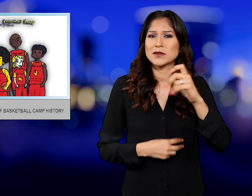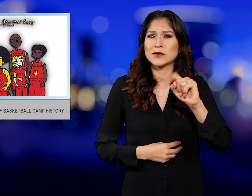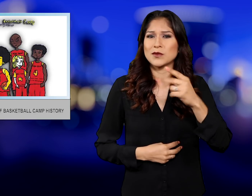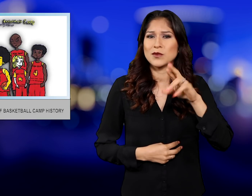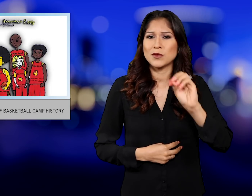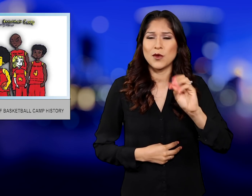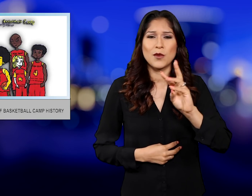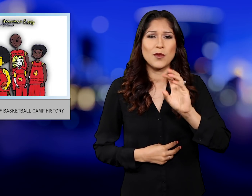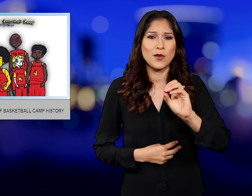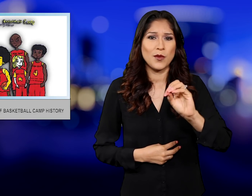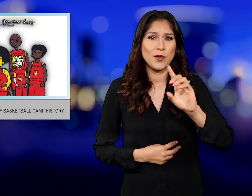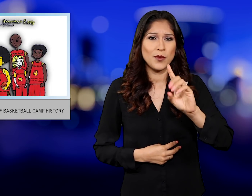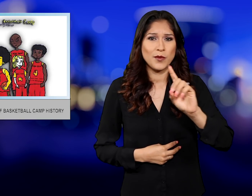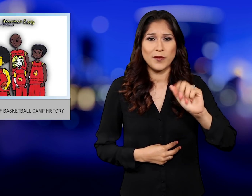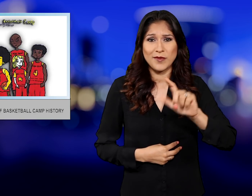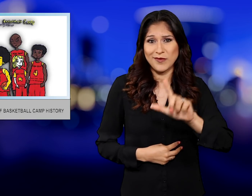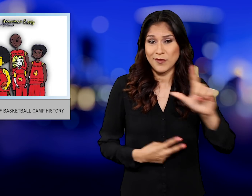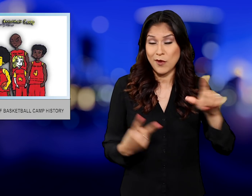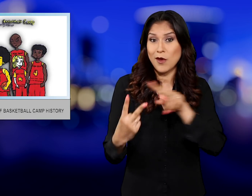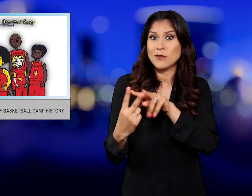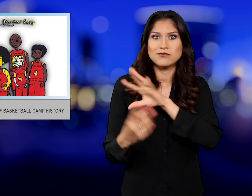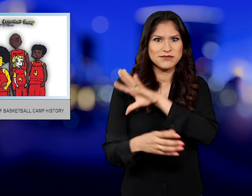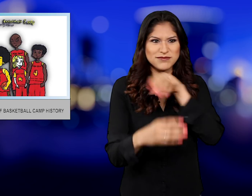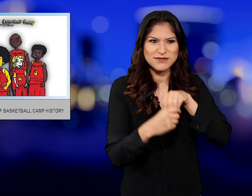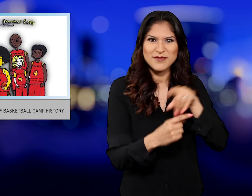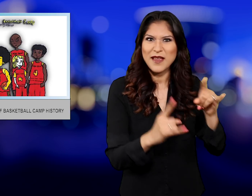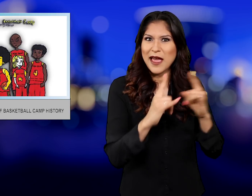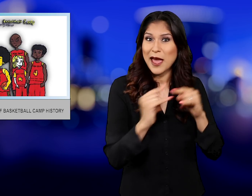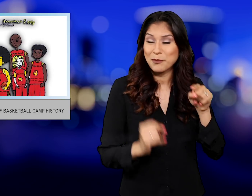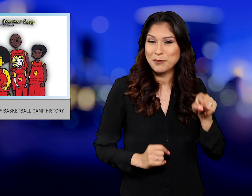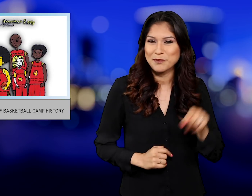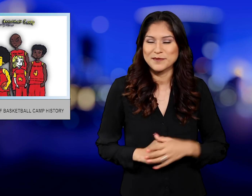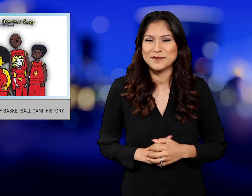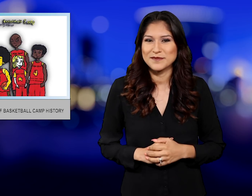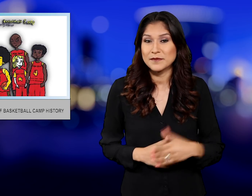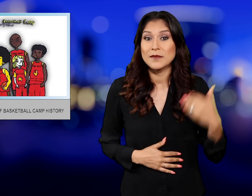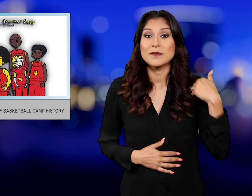Wooddall as kids participating in the camp.